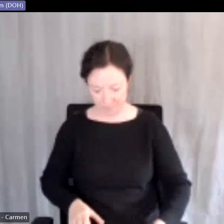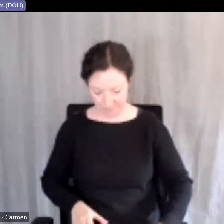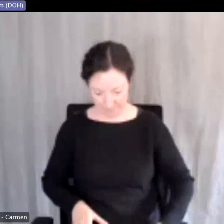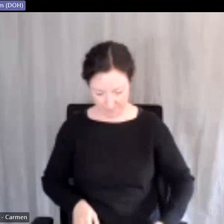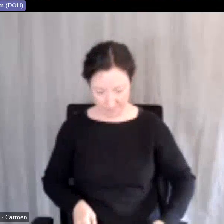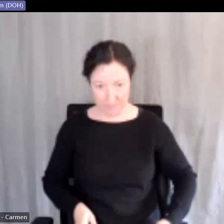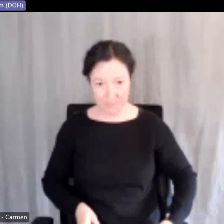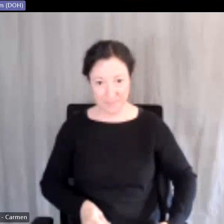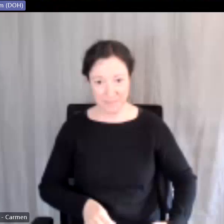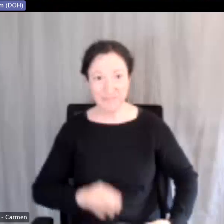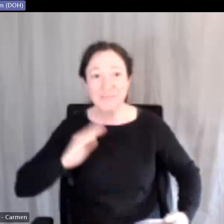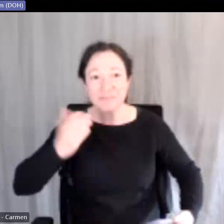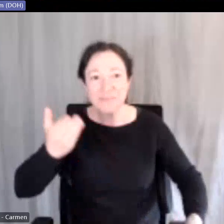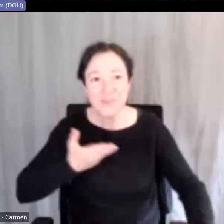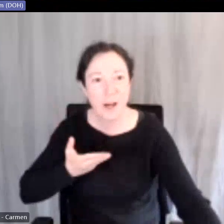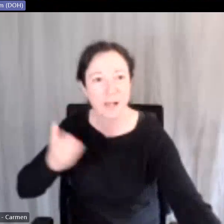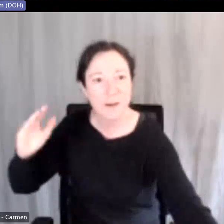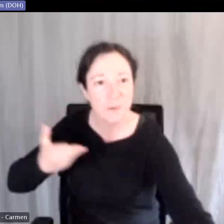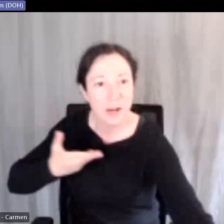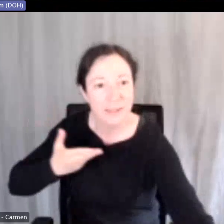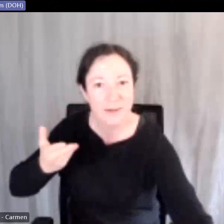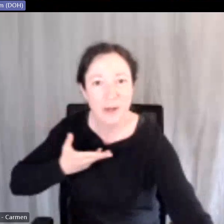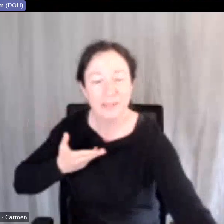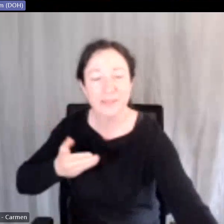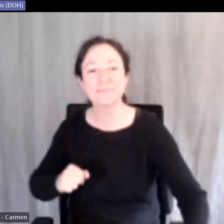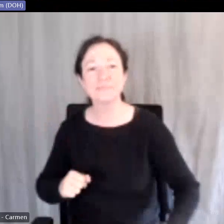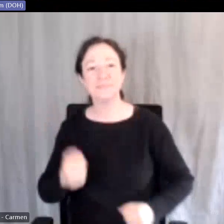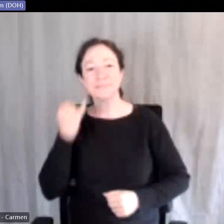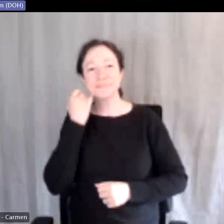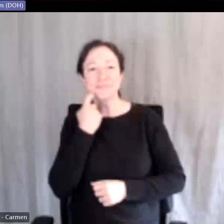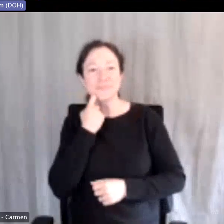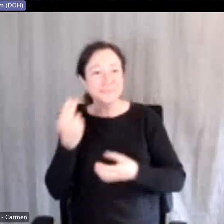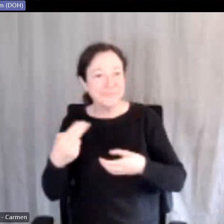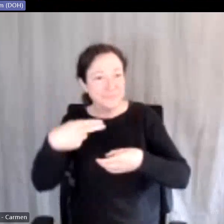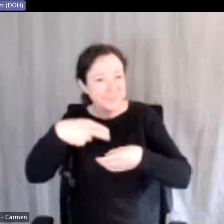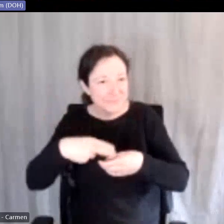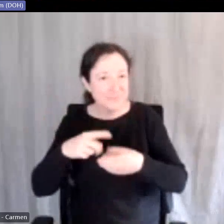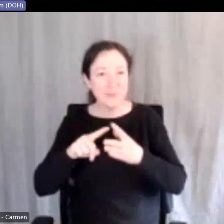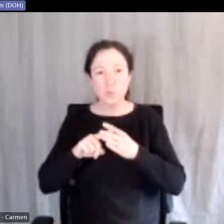Welcome to those just joining, and we'll start in another minute or so.